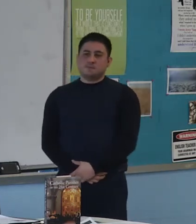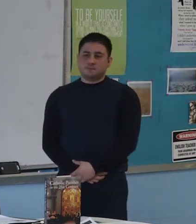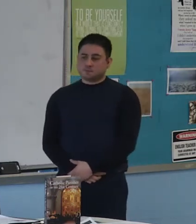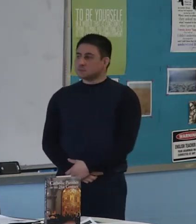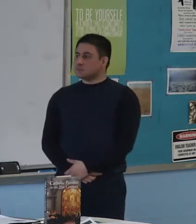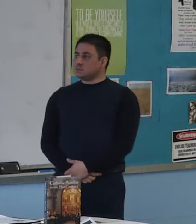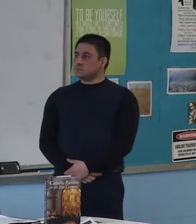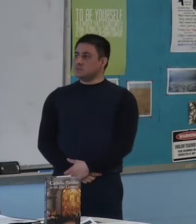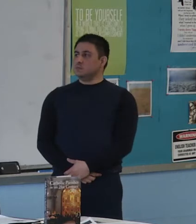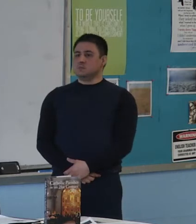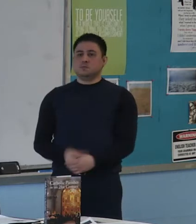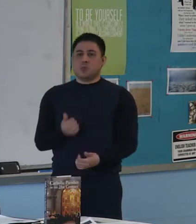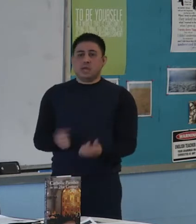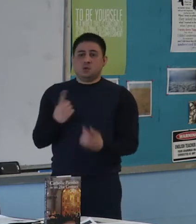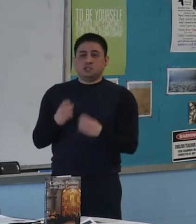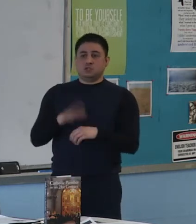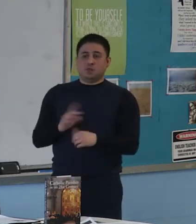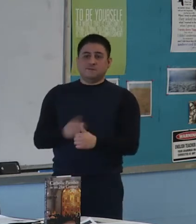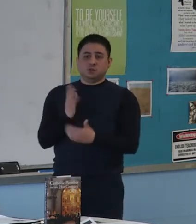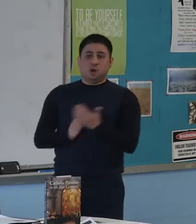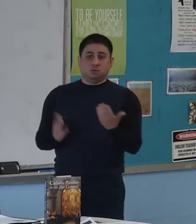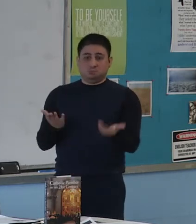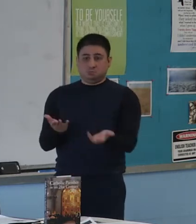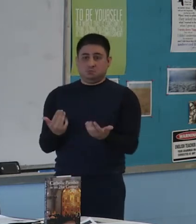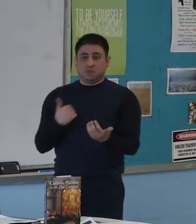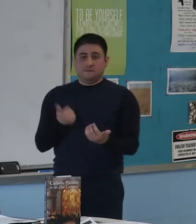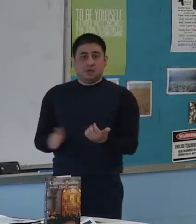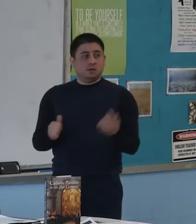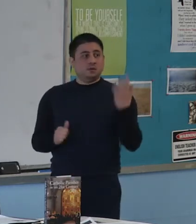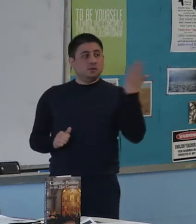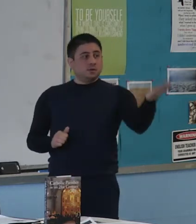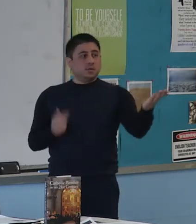Any questions on this first part? I can try to explain some of the resources. Yes.